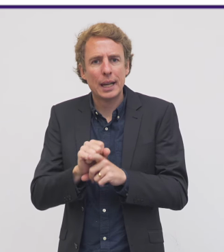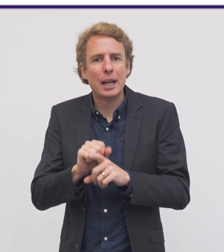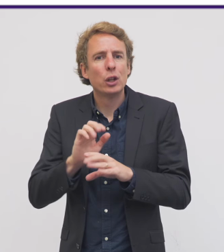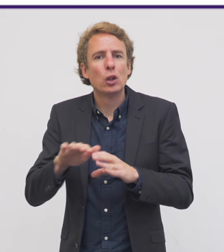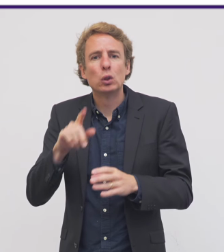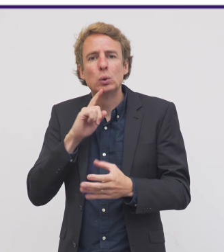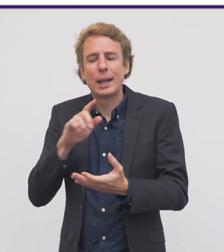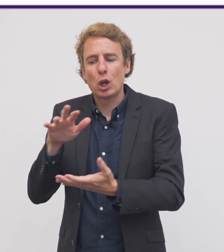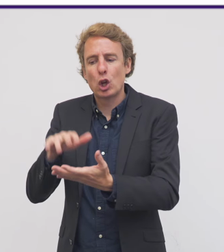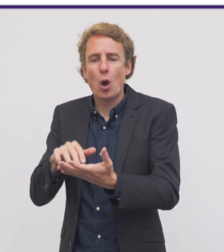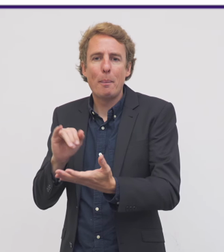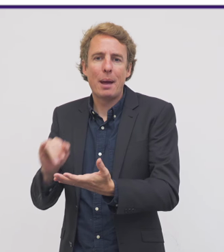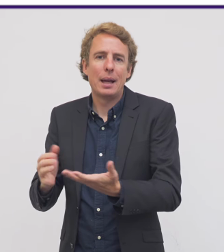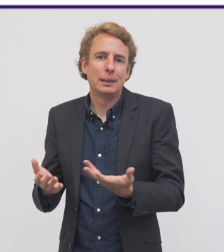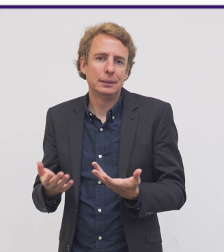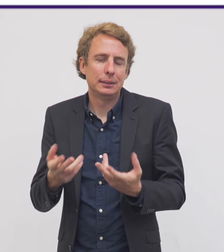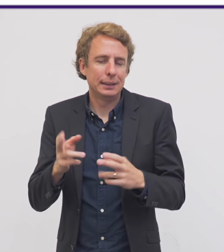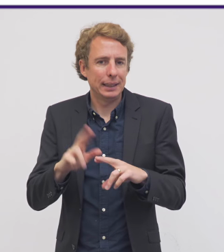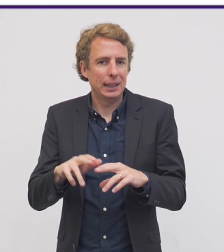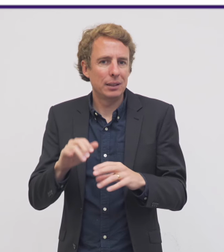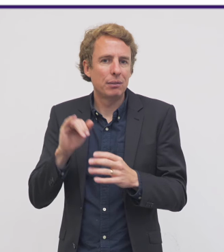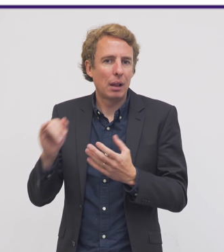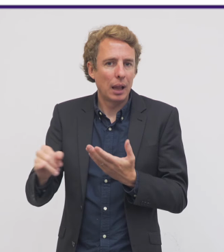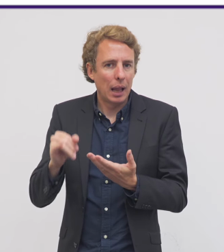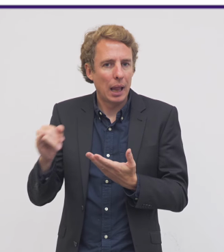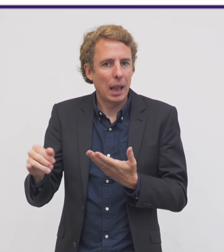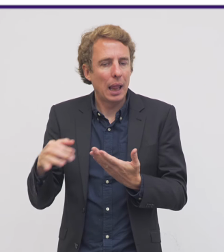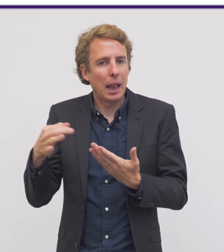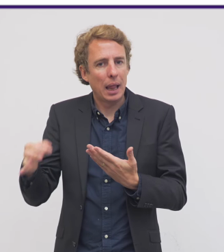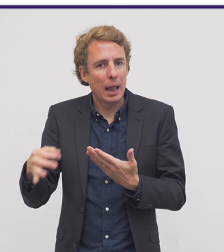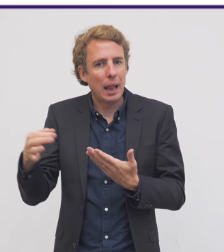Because when you do that, you have drift,